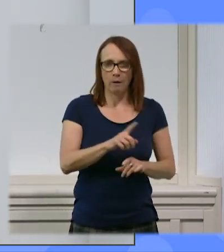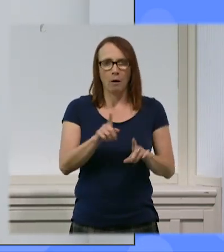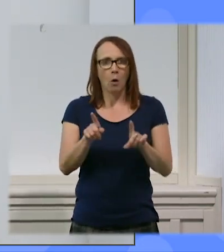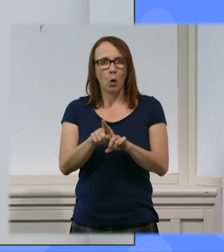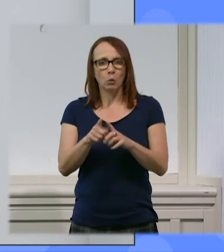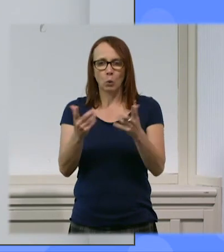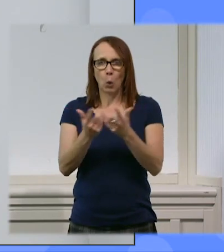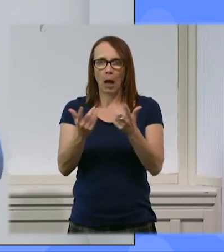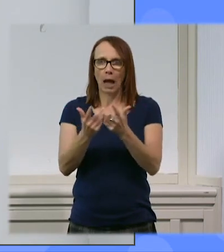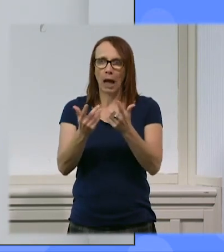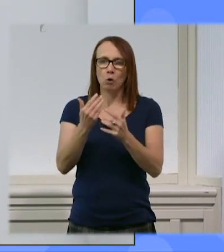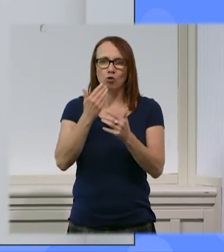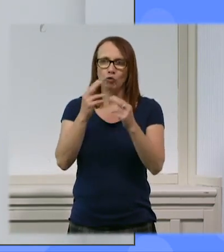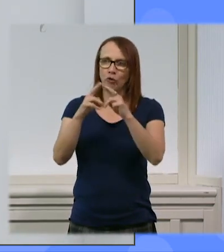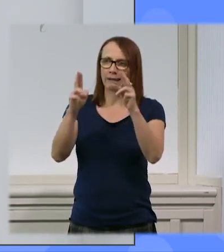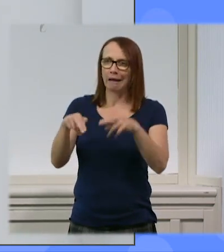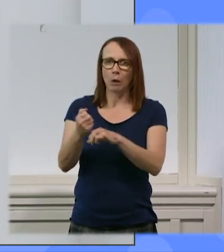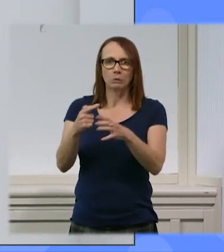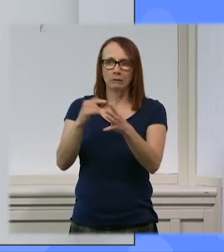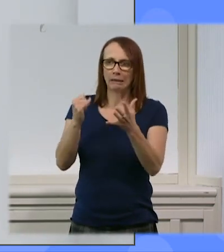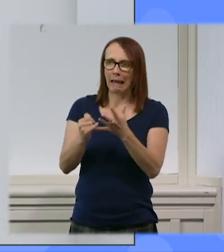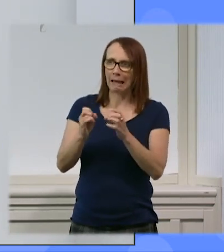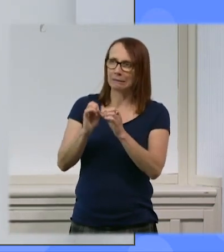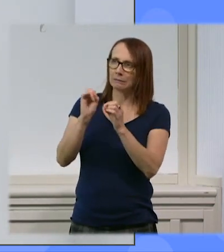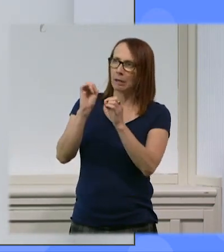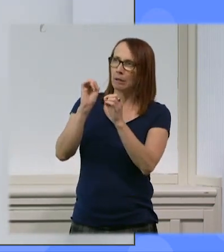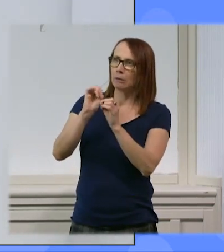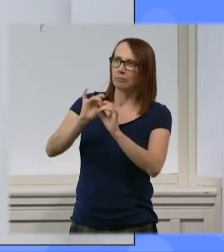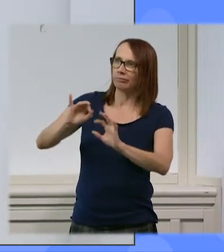doesn't just affect us it affects people around the world and we are widely